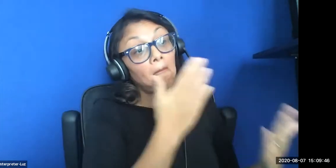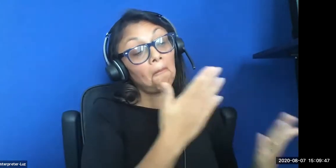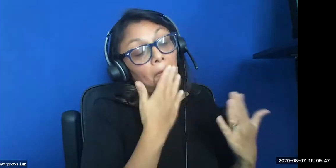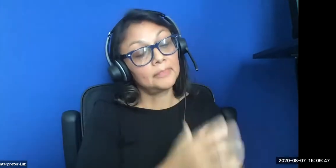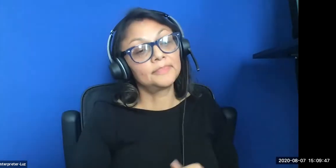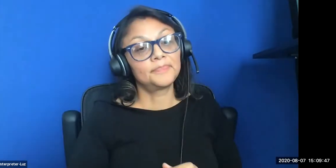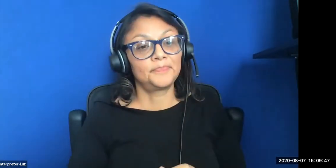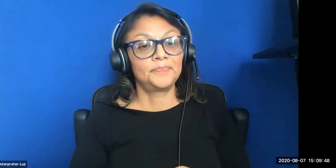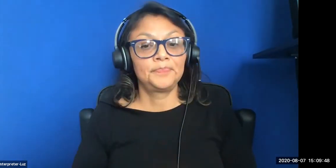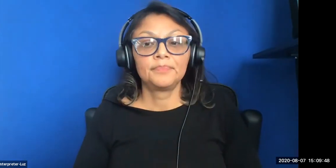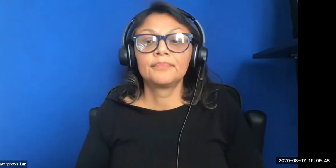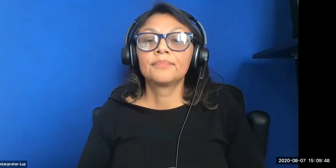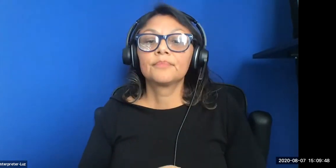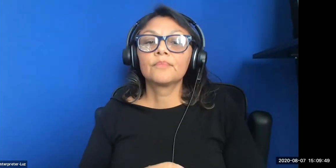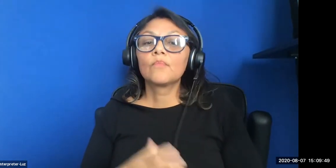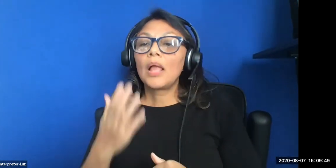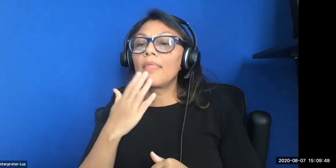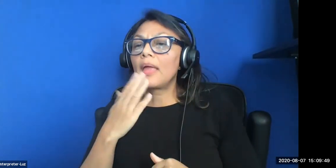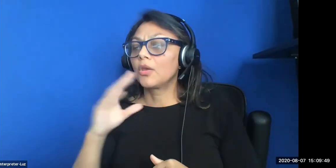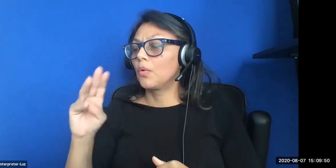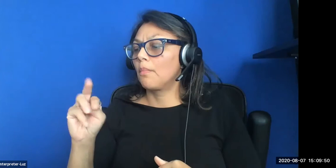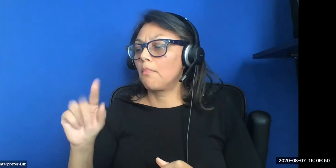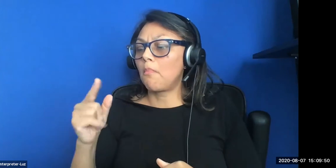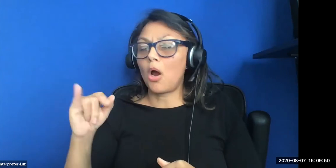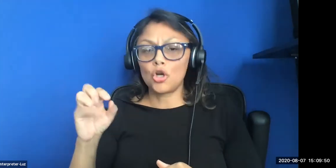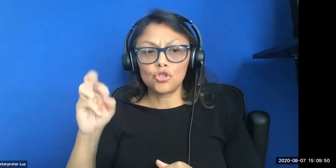Susi Nitzel: Thank you. Aaron Marjorie has a question. Marjorie go ahead and mute yourself.